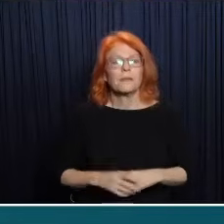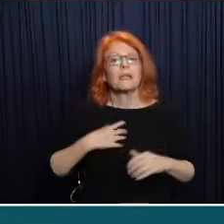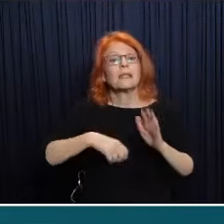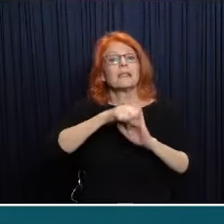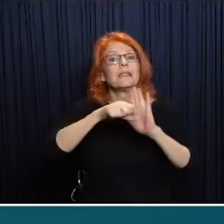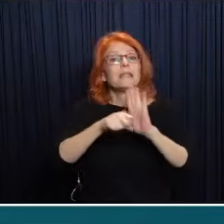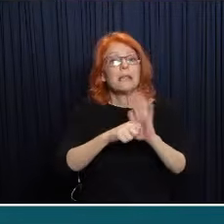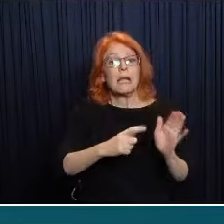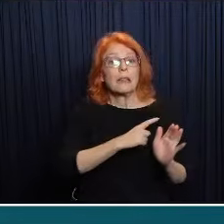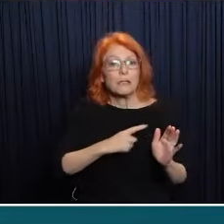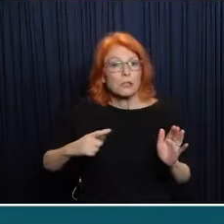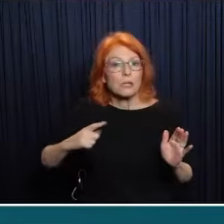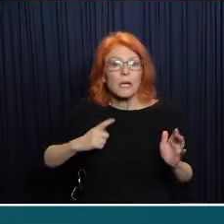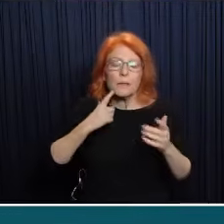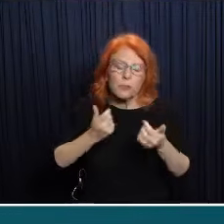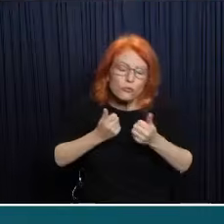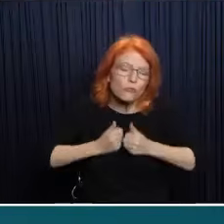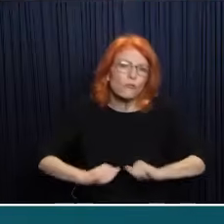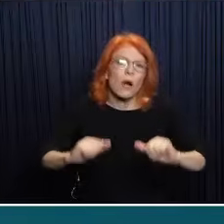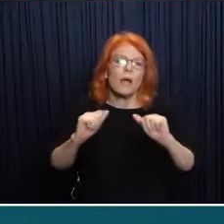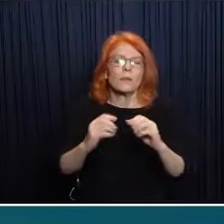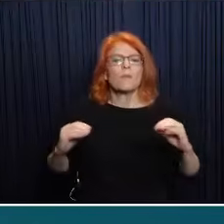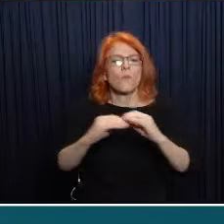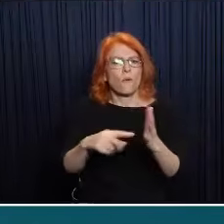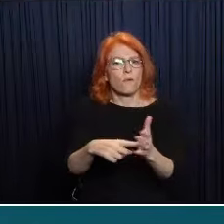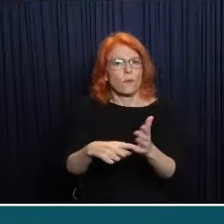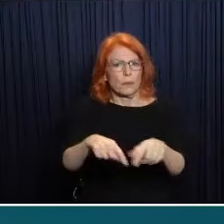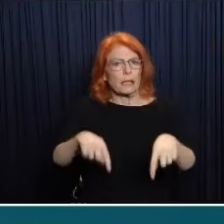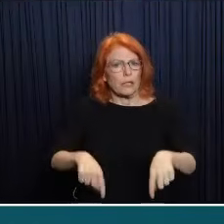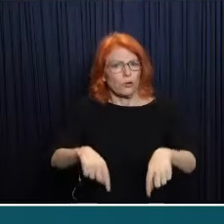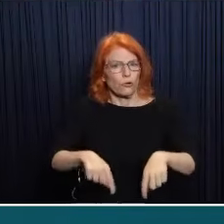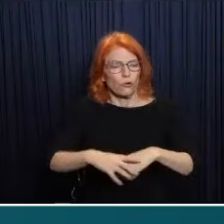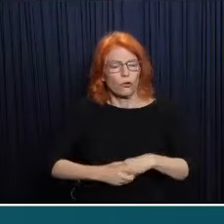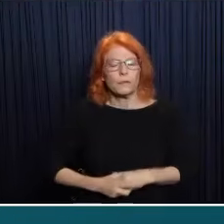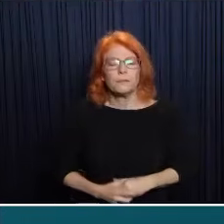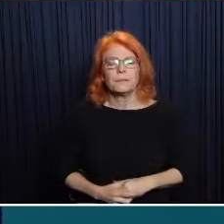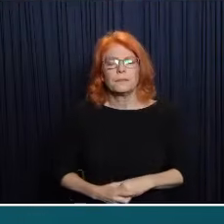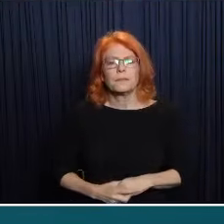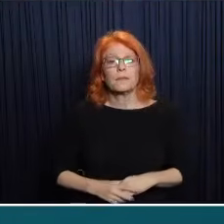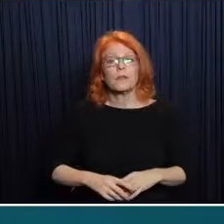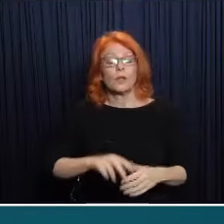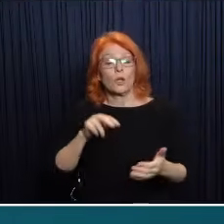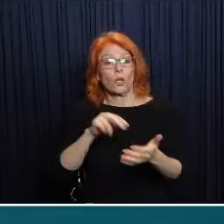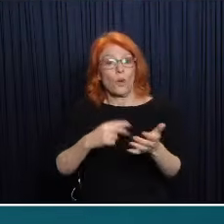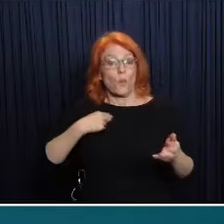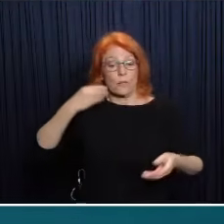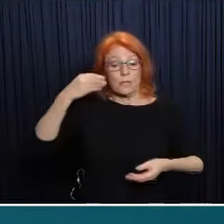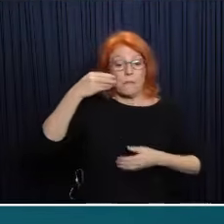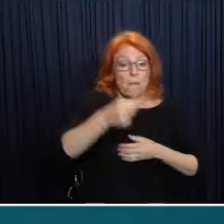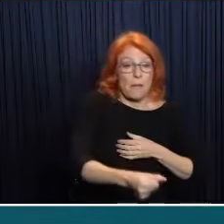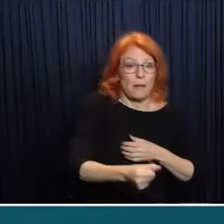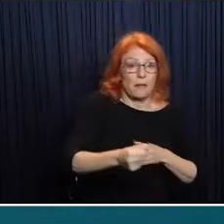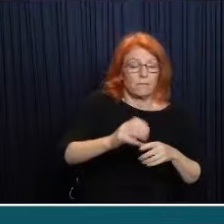IT IS VERY SIMILAR. WE HAVE OUR STATE LEGISLATURE THAT HAS BEEN TRYING TO KEEP IT MORE AFFORDABLE HERE IN THE